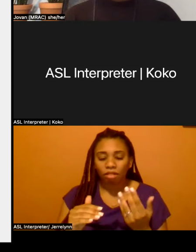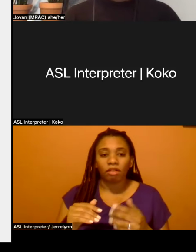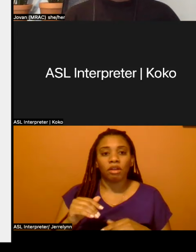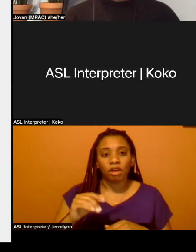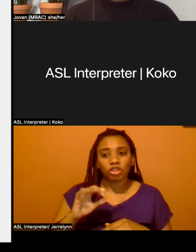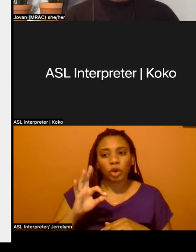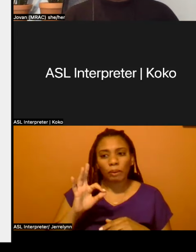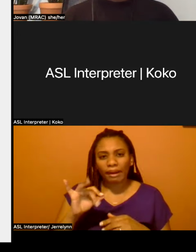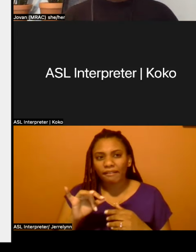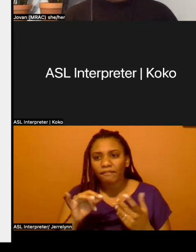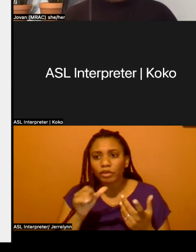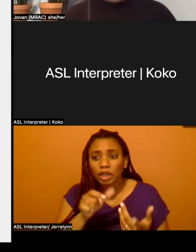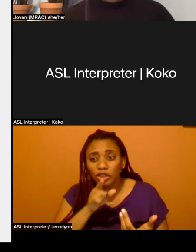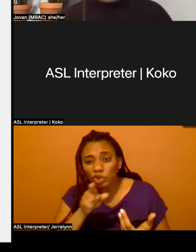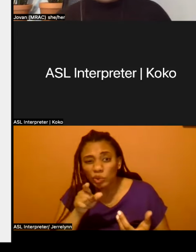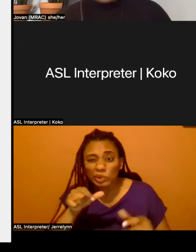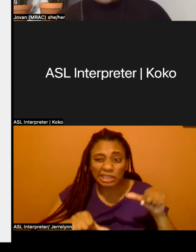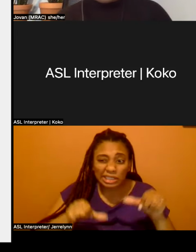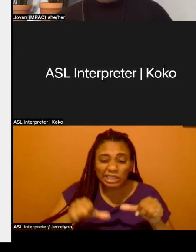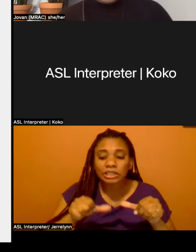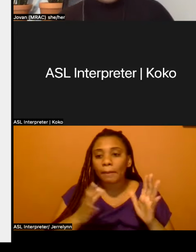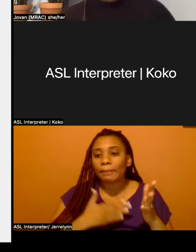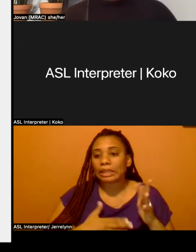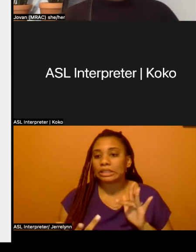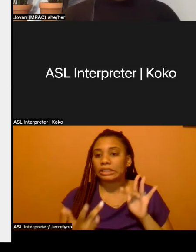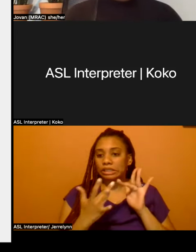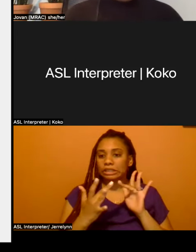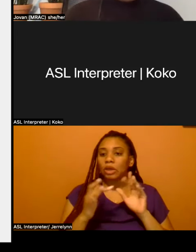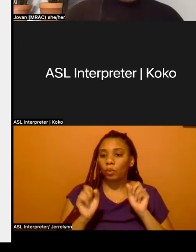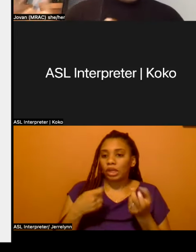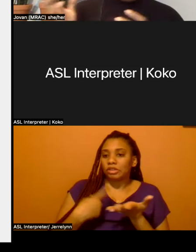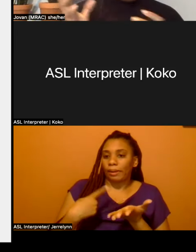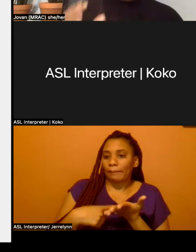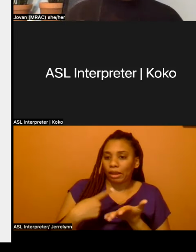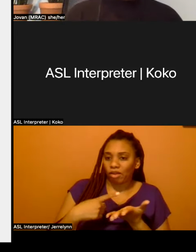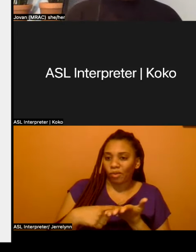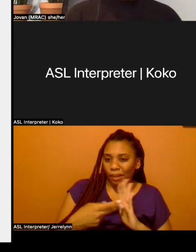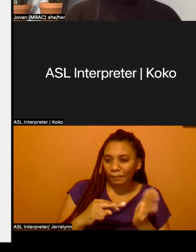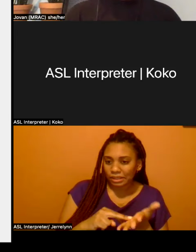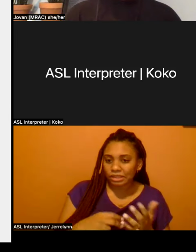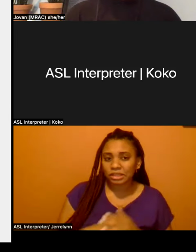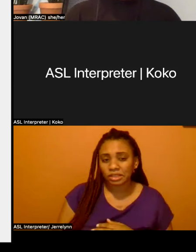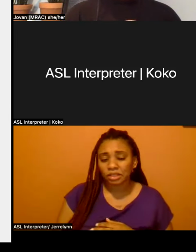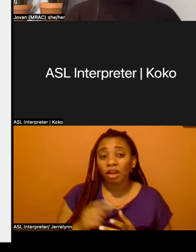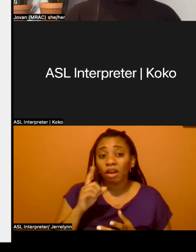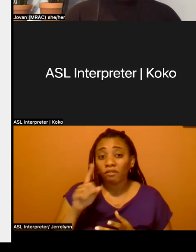we encourage you to reach out to us to have a discussion. So of all of the people who let us know